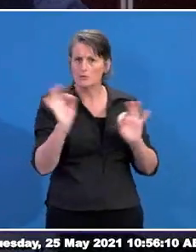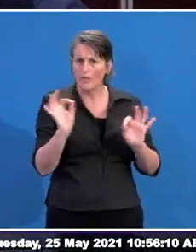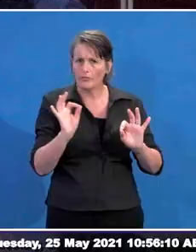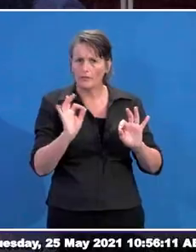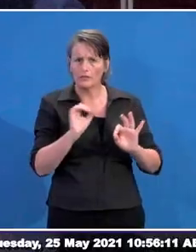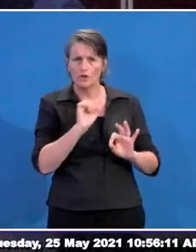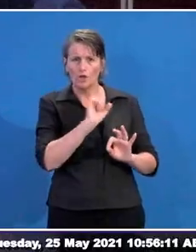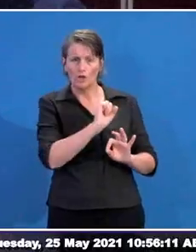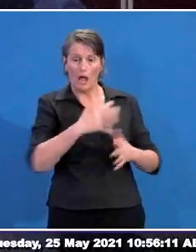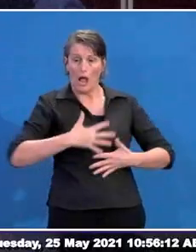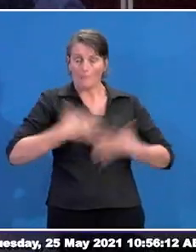Sorry, I'll slow down. Thank you.